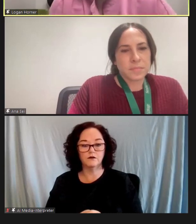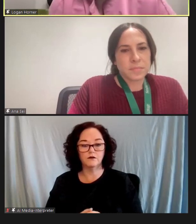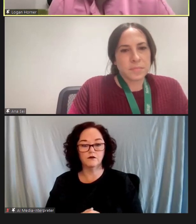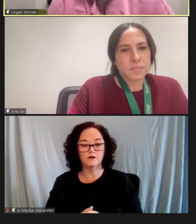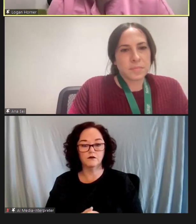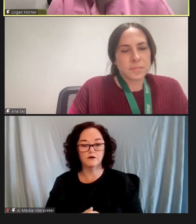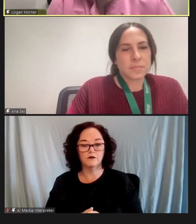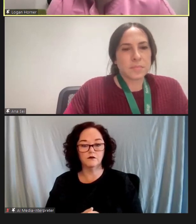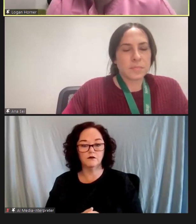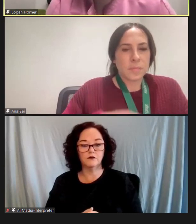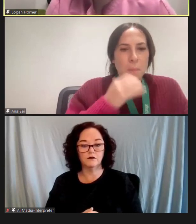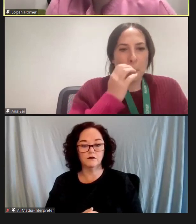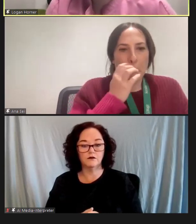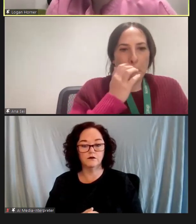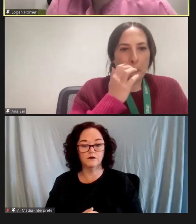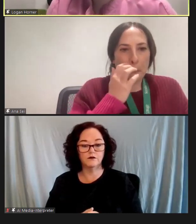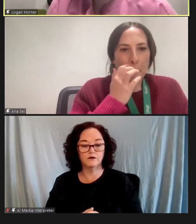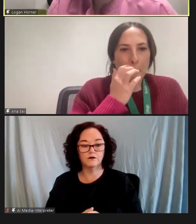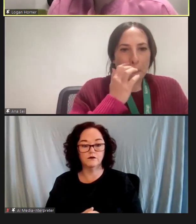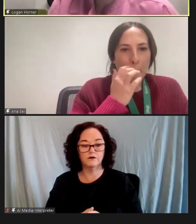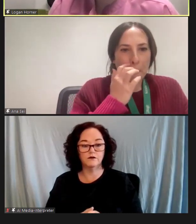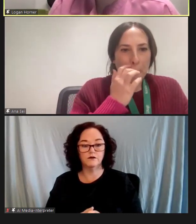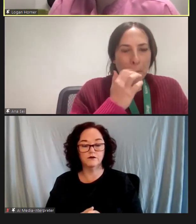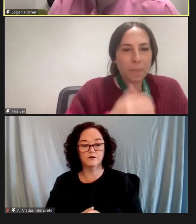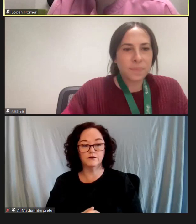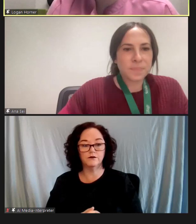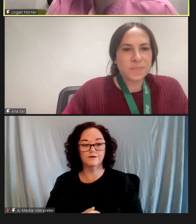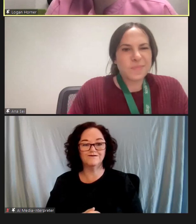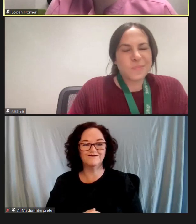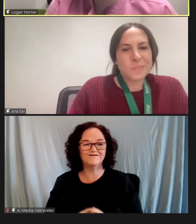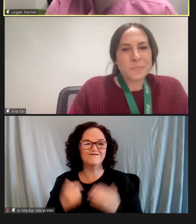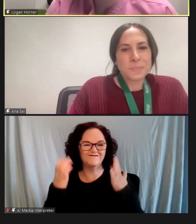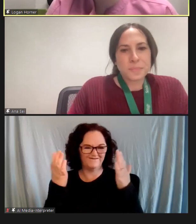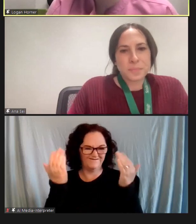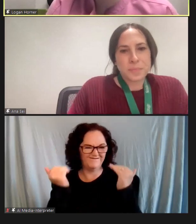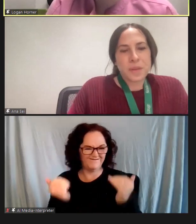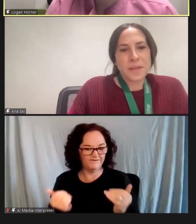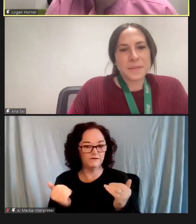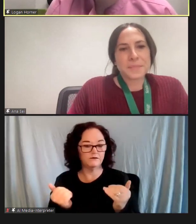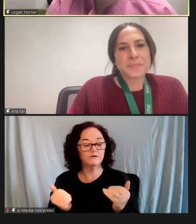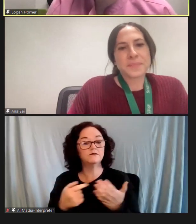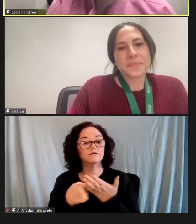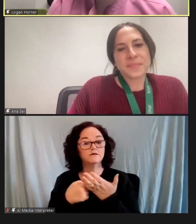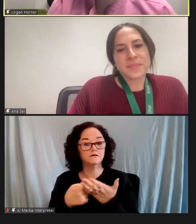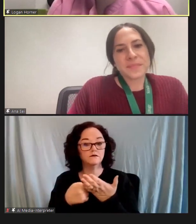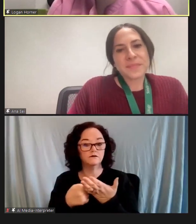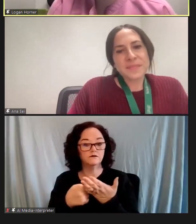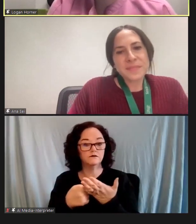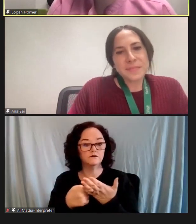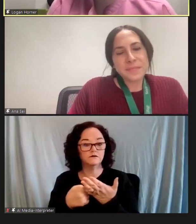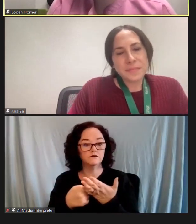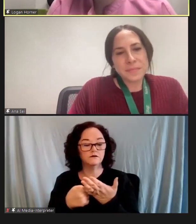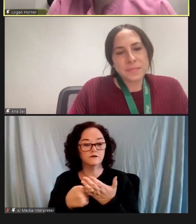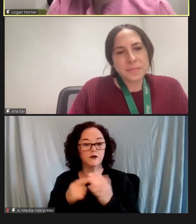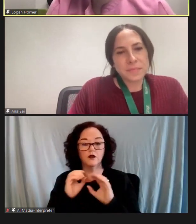approved so the next profile that we're